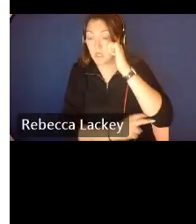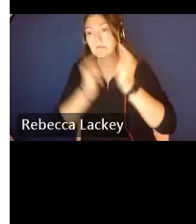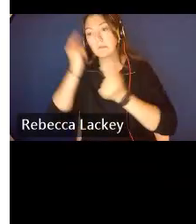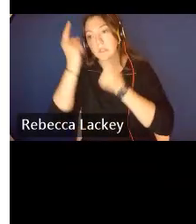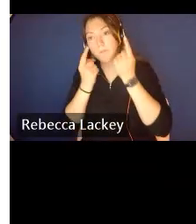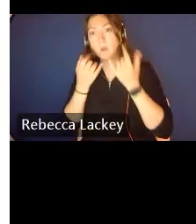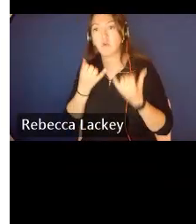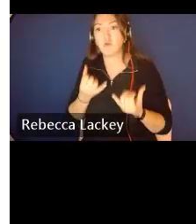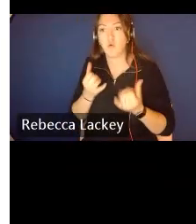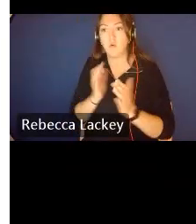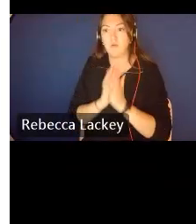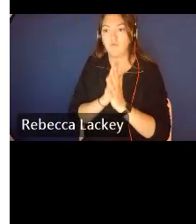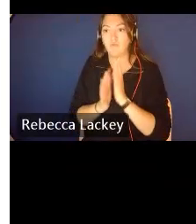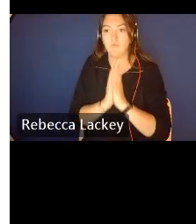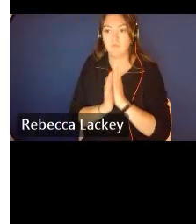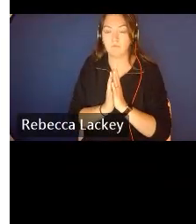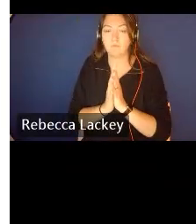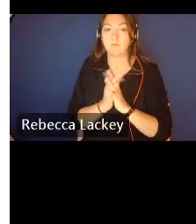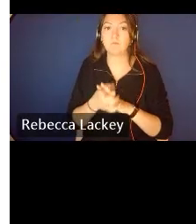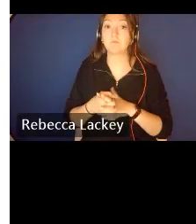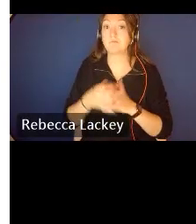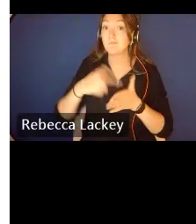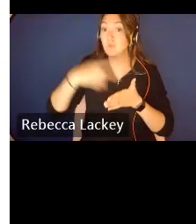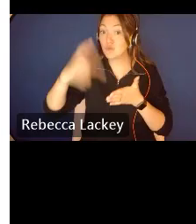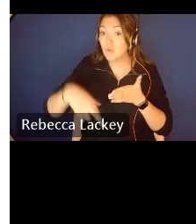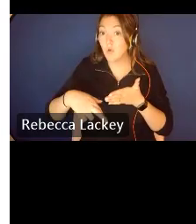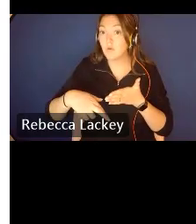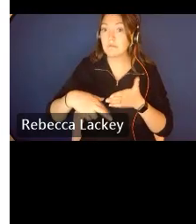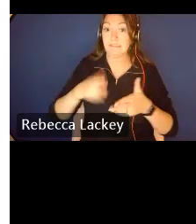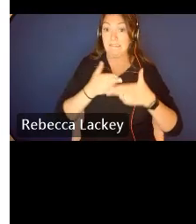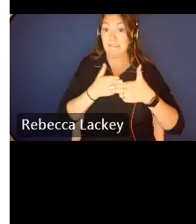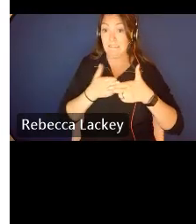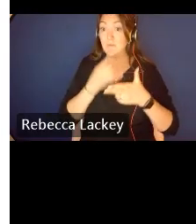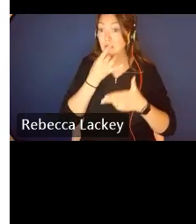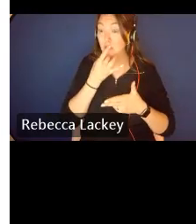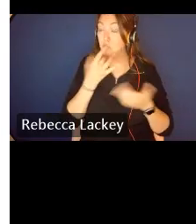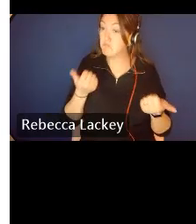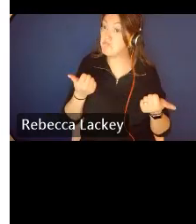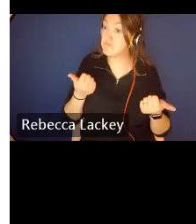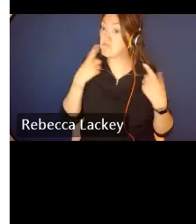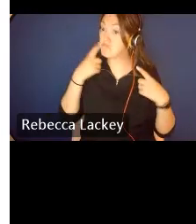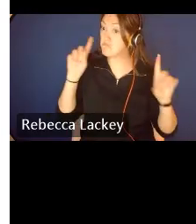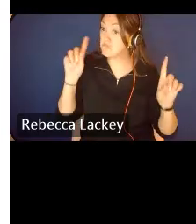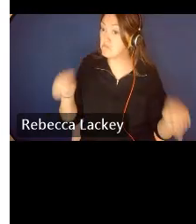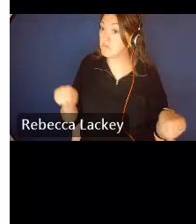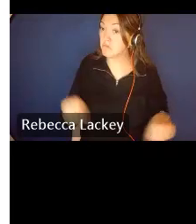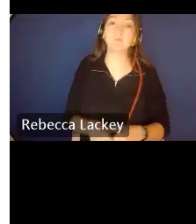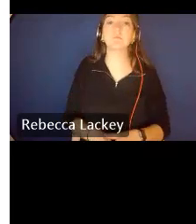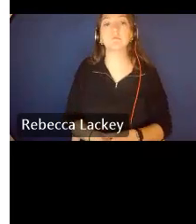current traffic volume. The results indicated that a temporary signal was possible. The county made